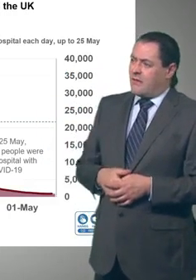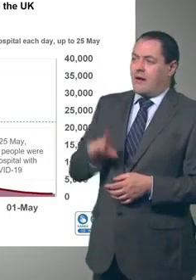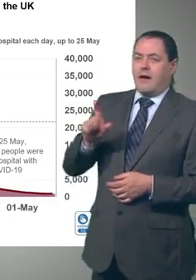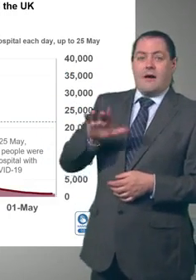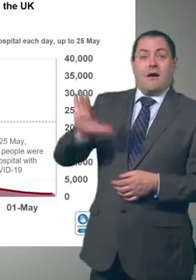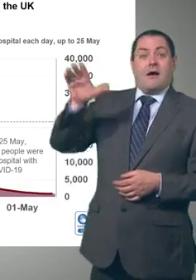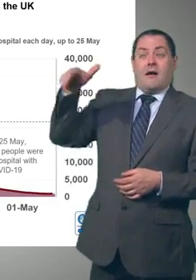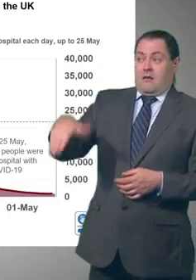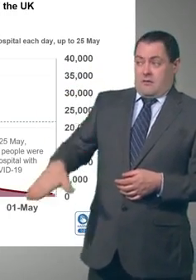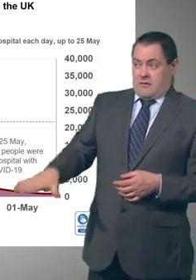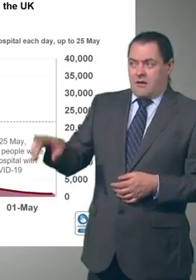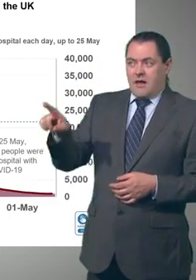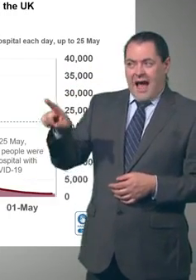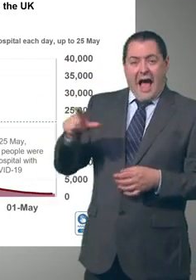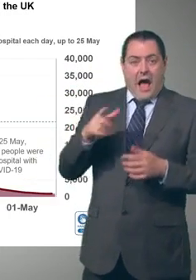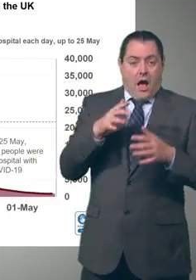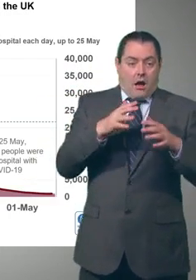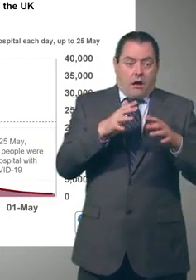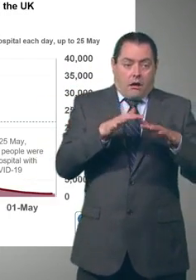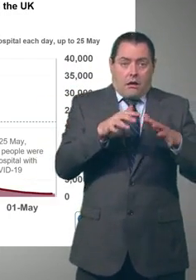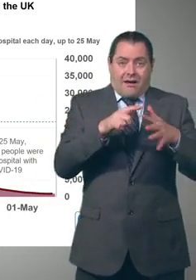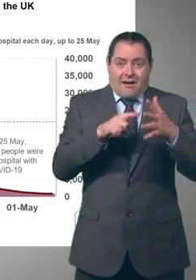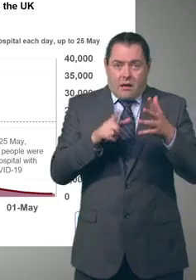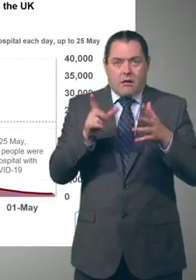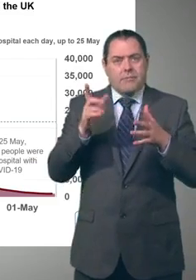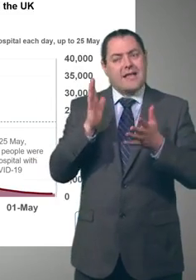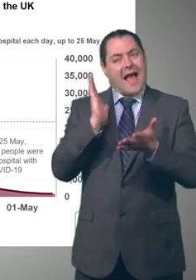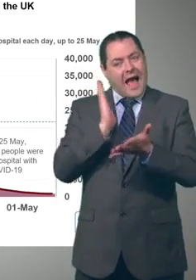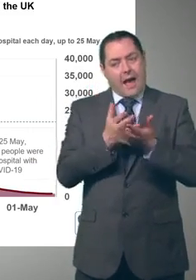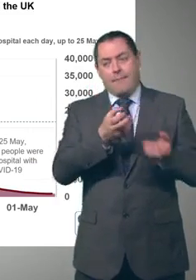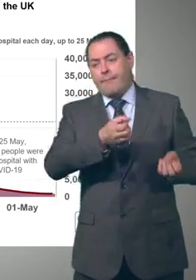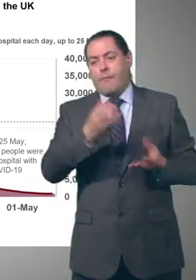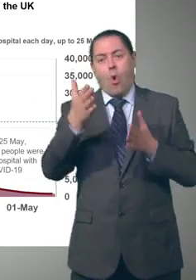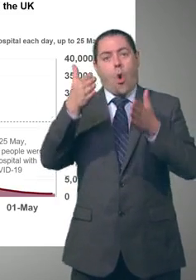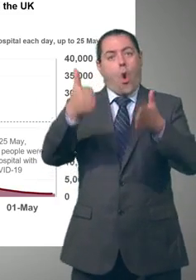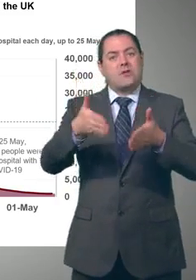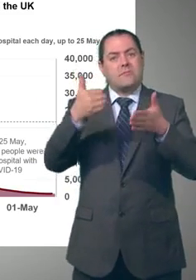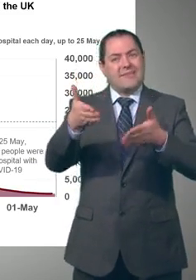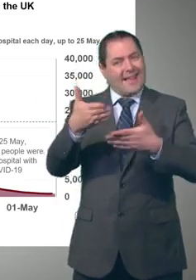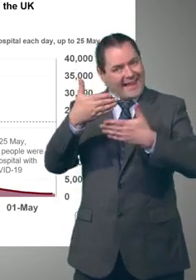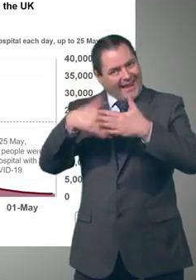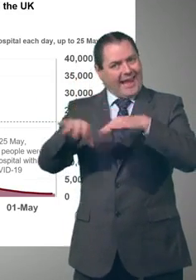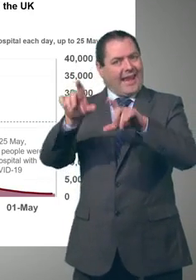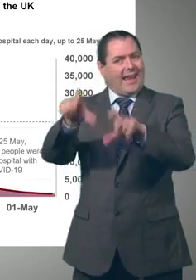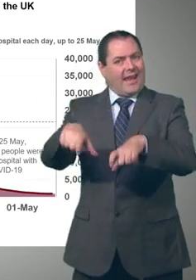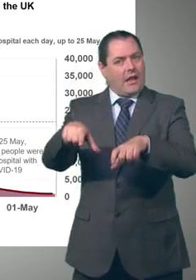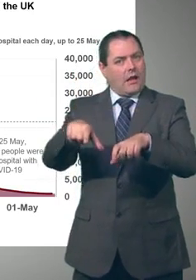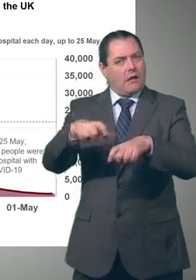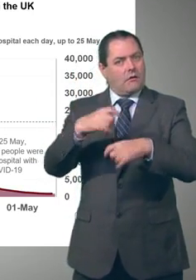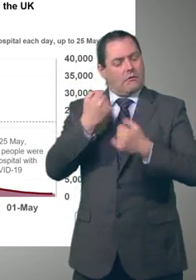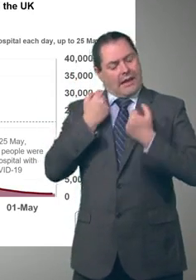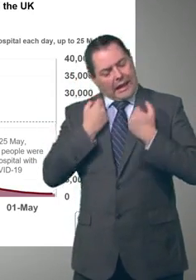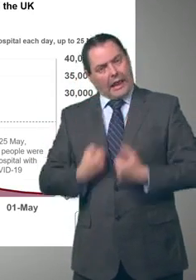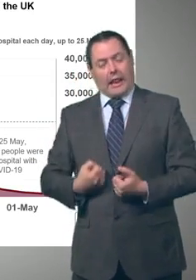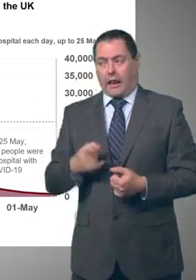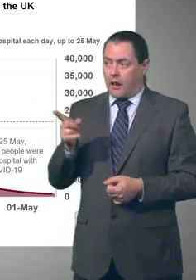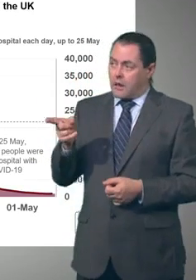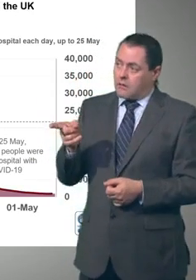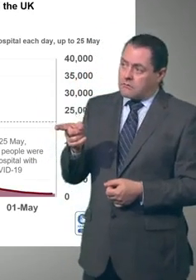how that. Translates into people turning up in hospital and being admitted with serious